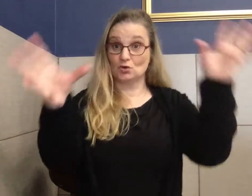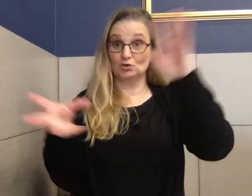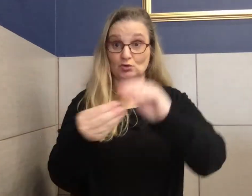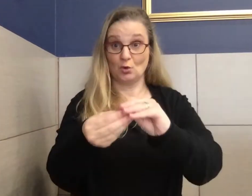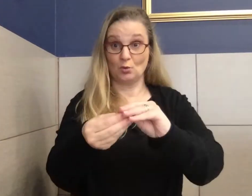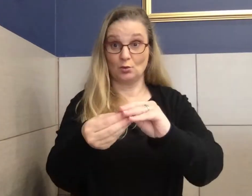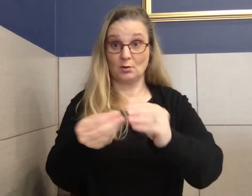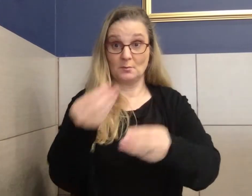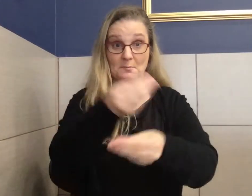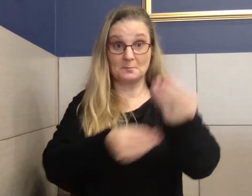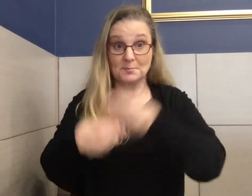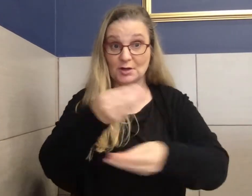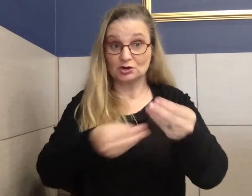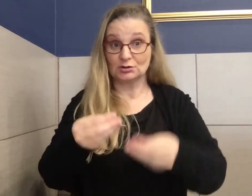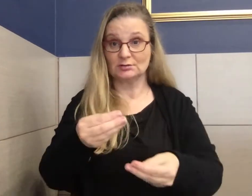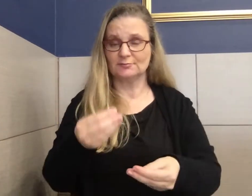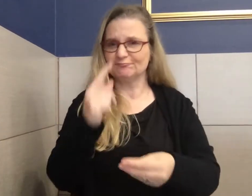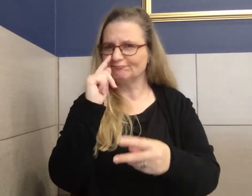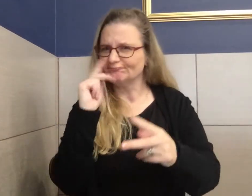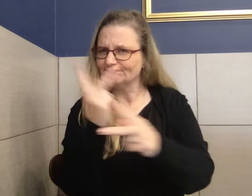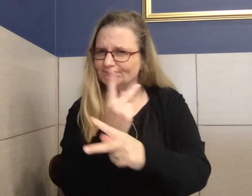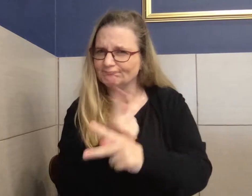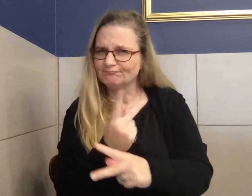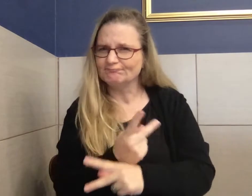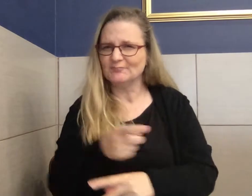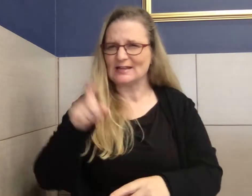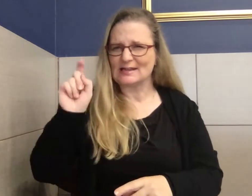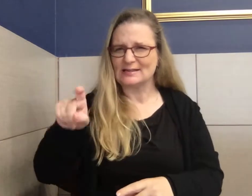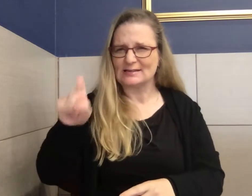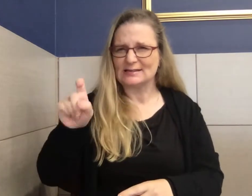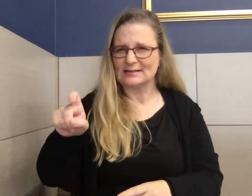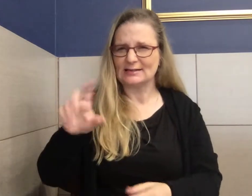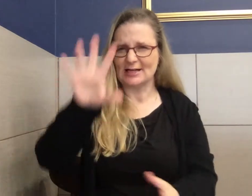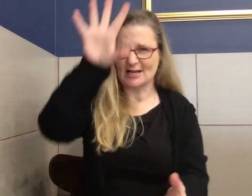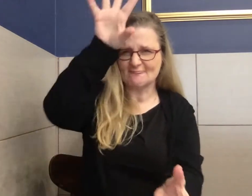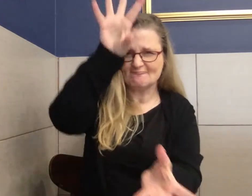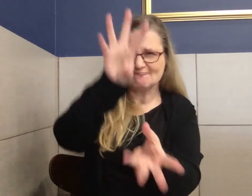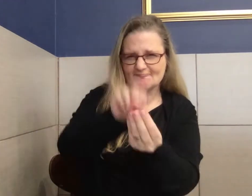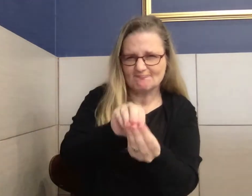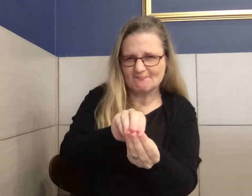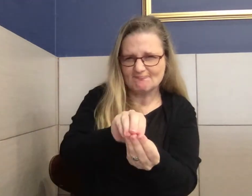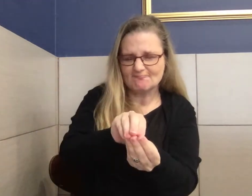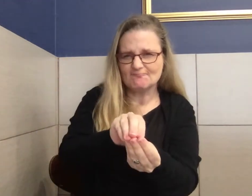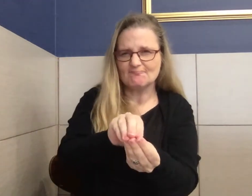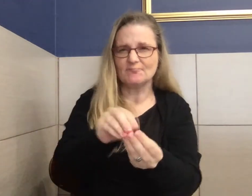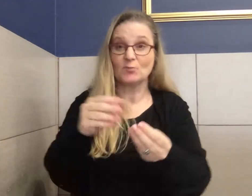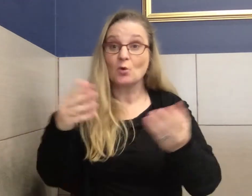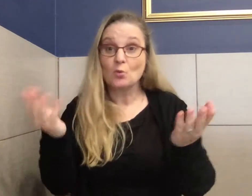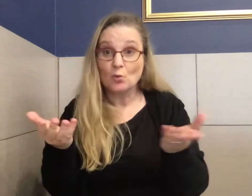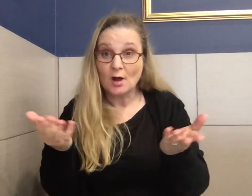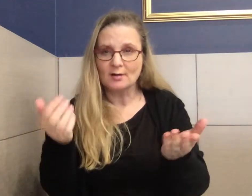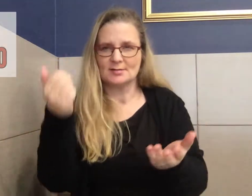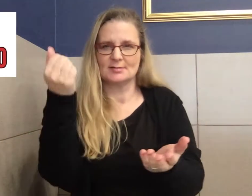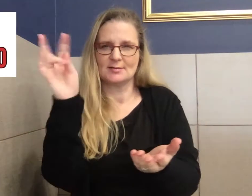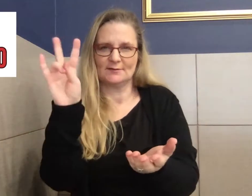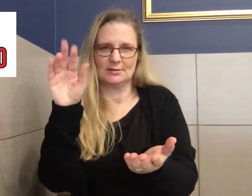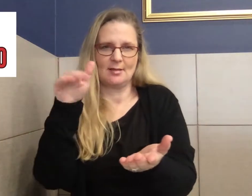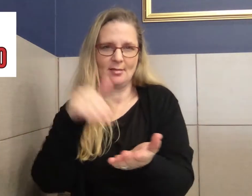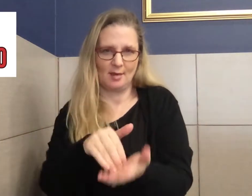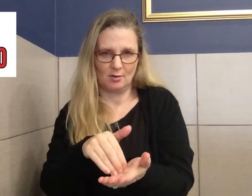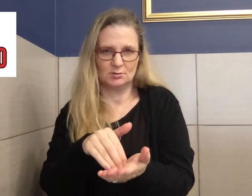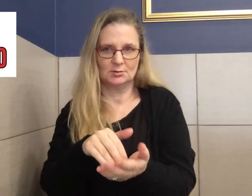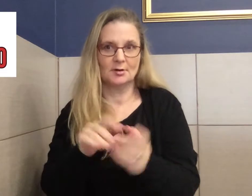The total budget we figured out adding up all the costs is $17,000.00.